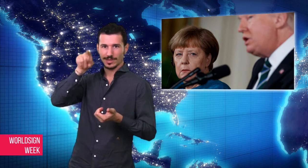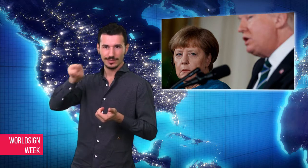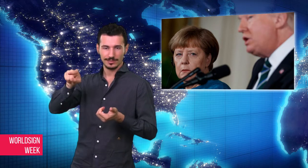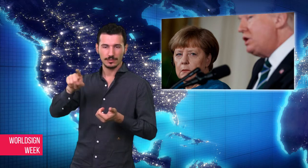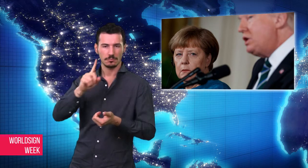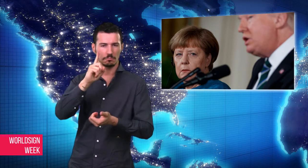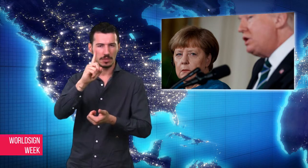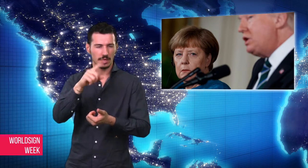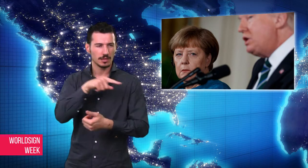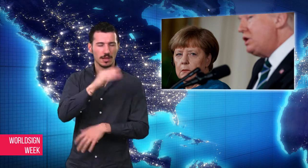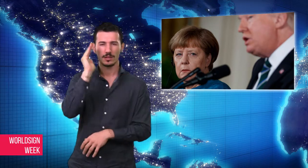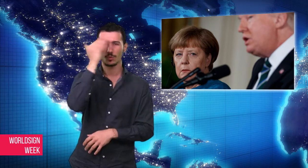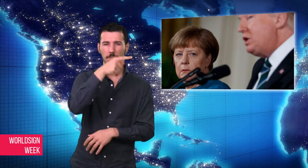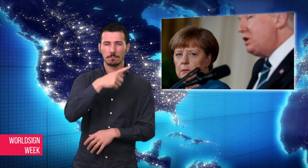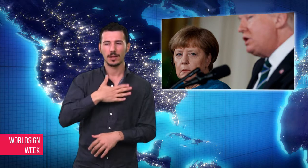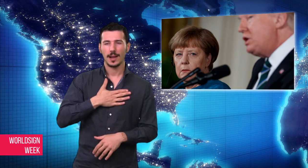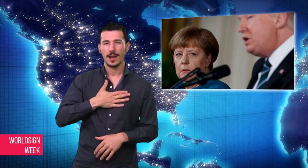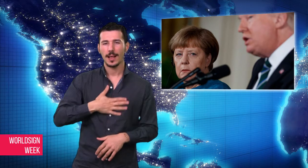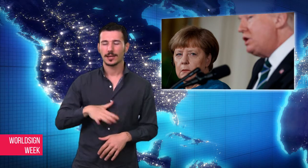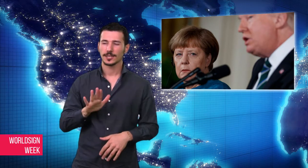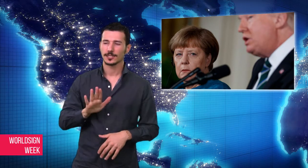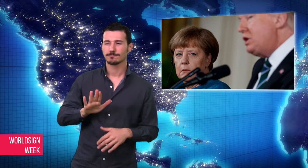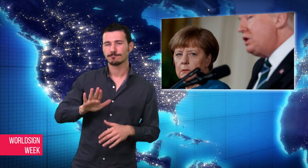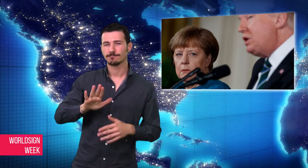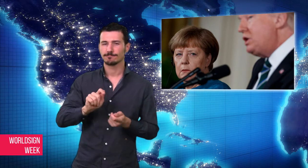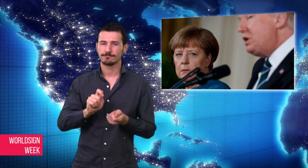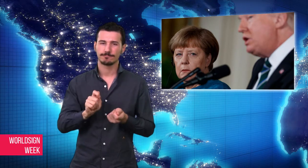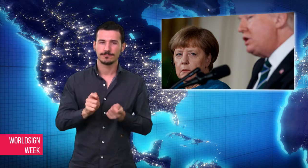authoritarian nations such as Saudi